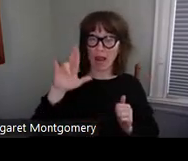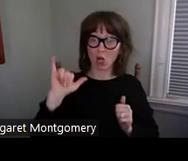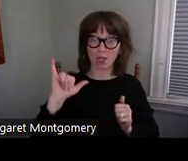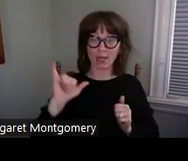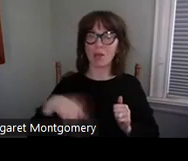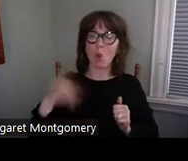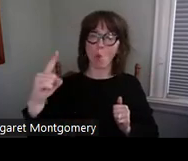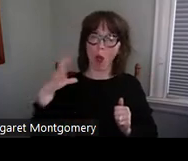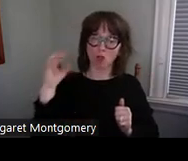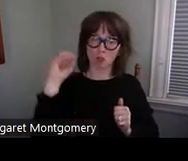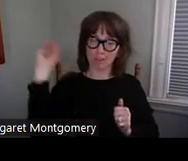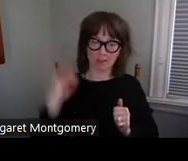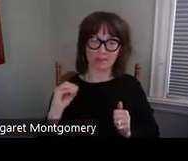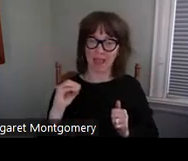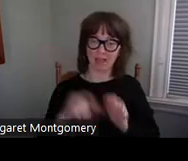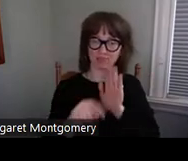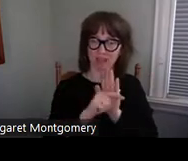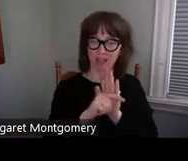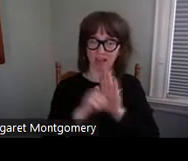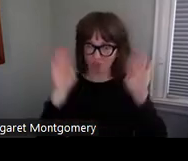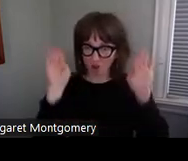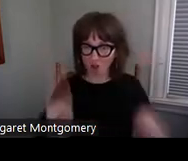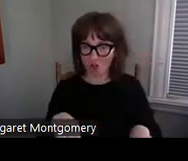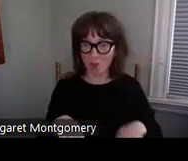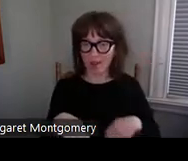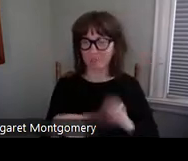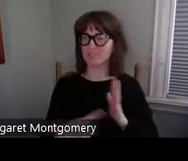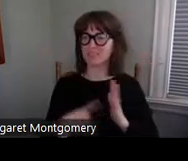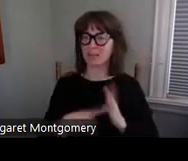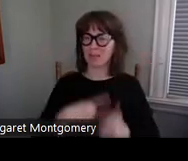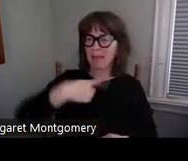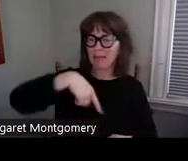12:44:28 Don't invalidate moments of abuse but are actually part of the cycle of emotional